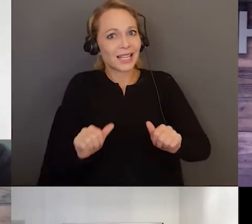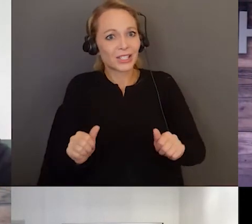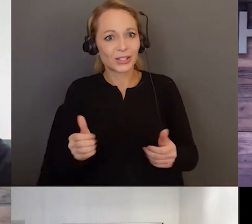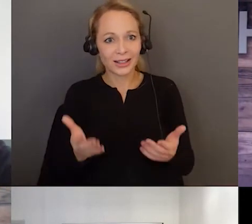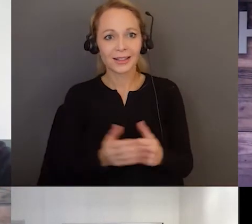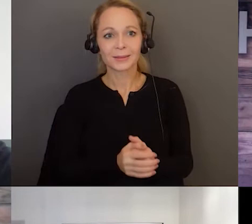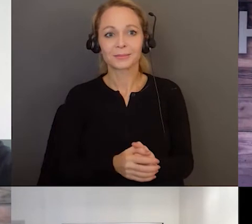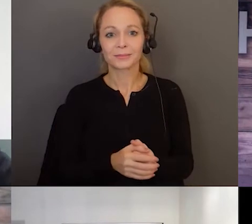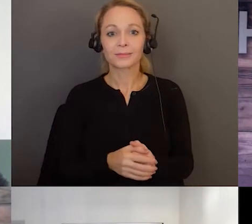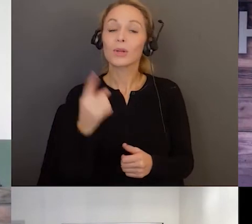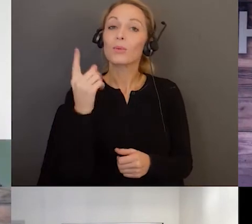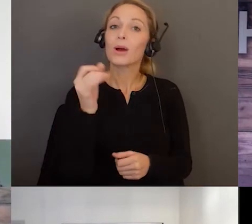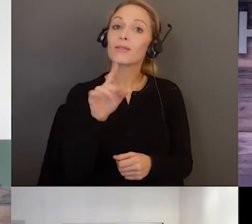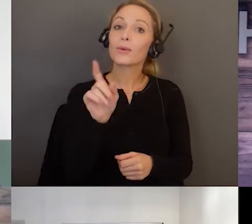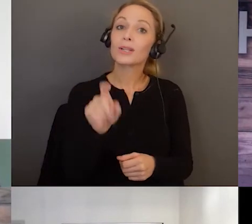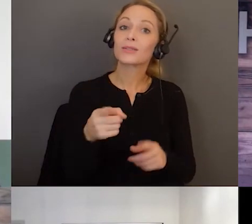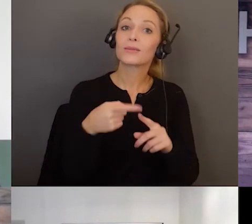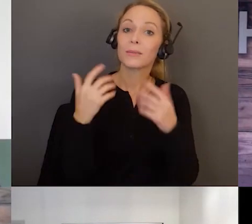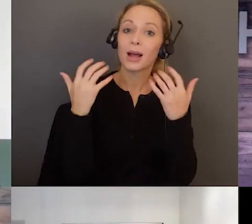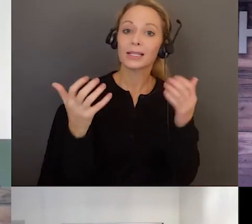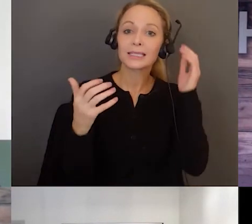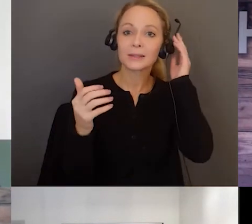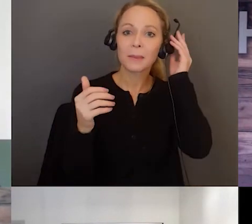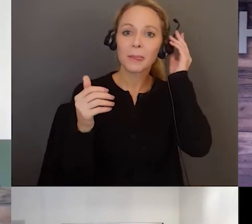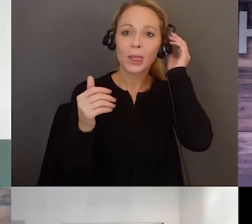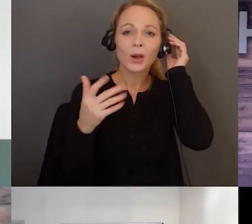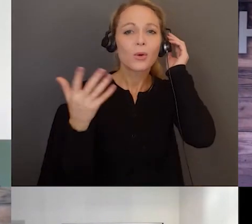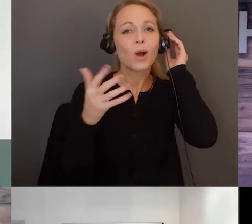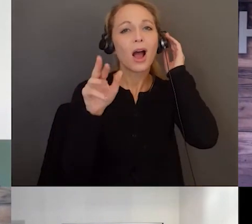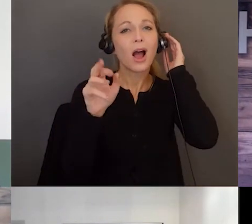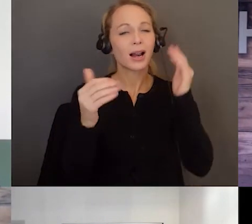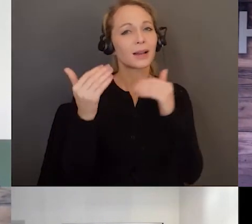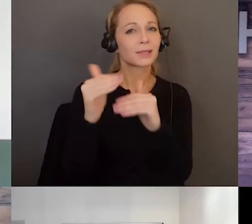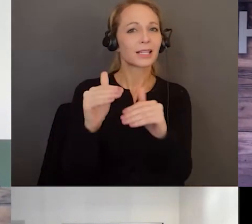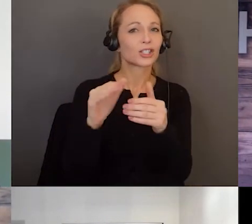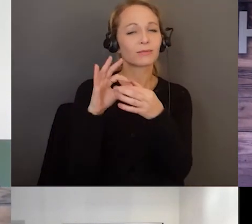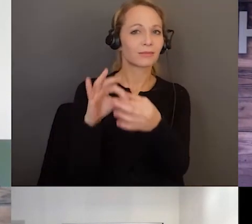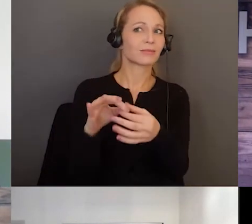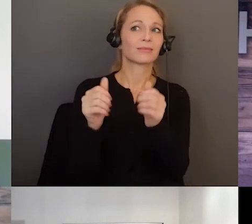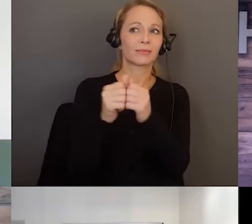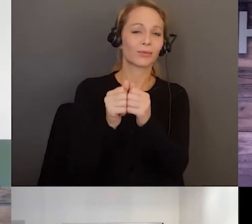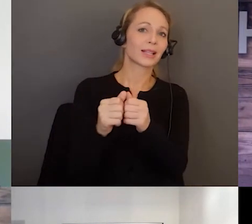ONE OF THE QUESTIONS FROM THE AUDIENCE WAS WHAT ARE THE LIMITATIONS AROUND ASSOCIATED OBJECTS?